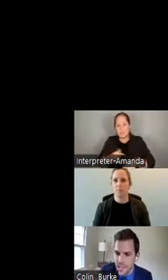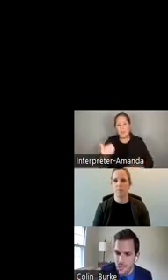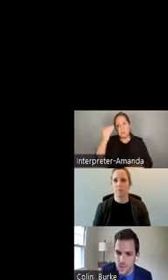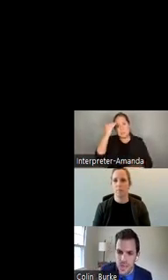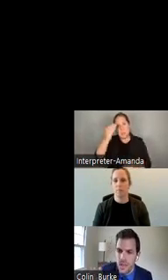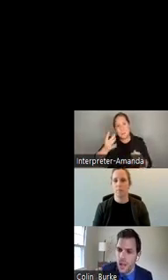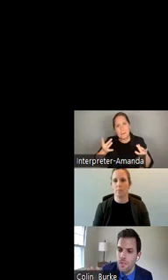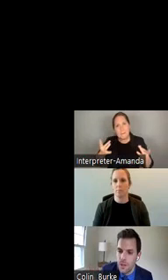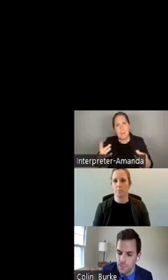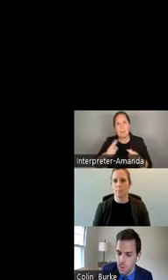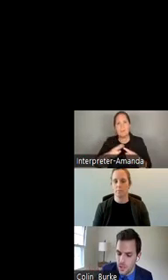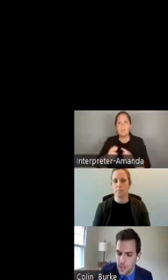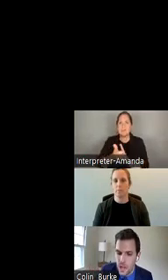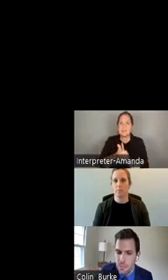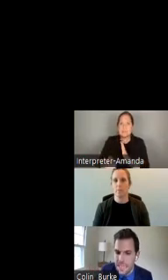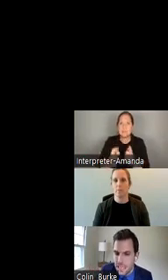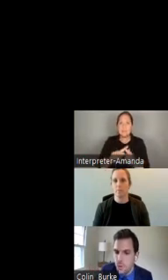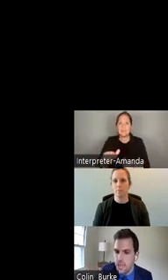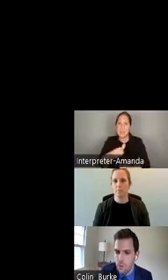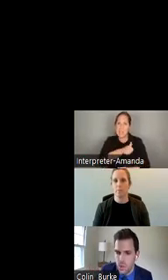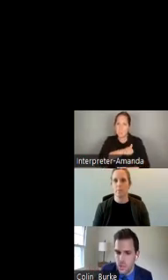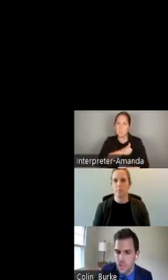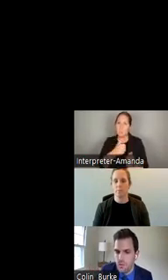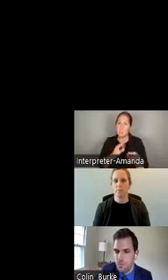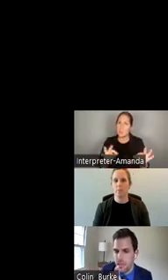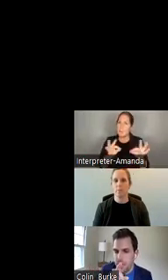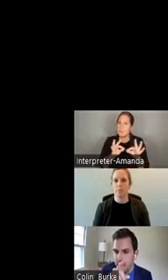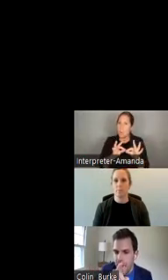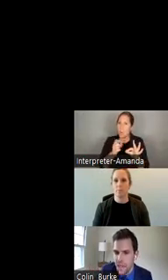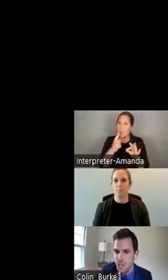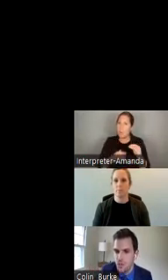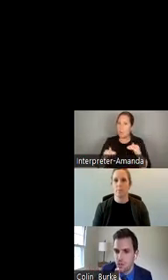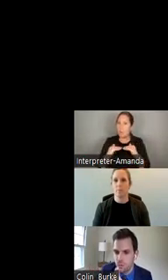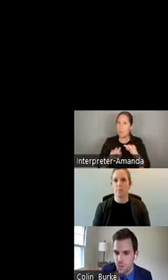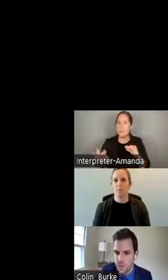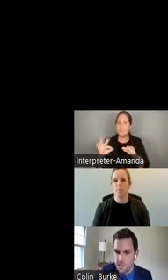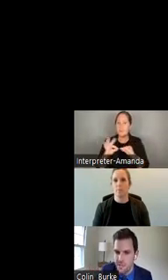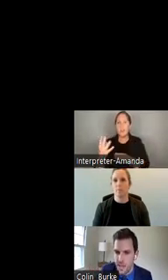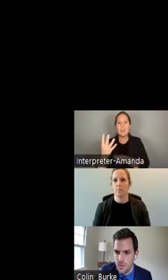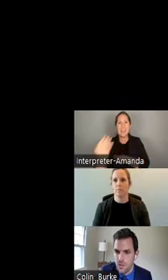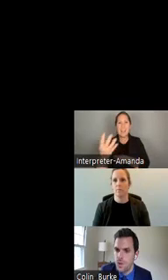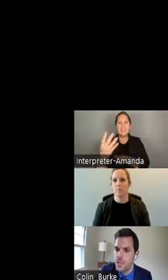attitudes all very important but equally important in this group is external resilience factors so